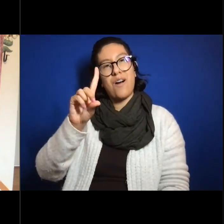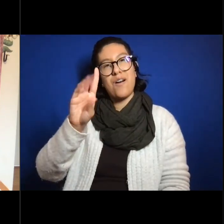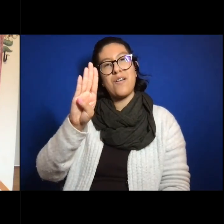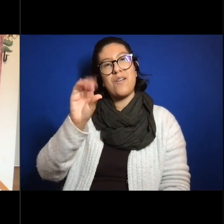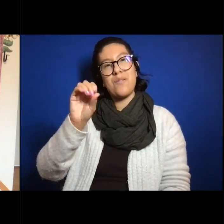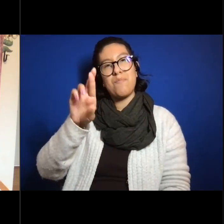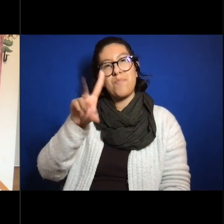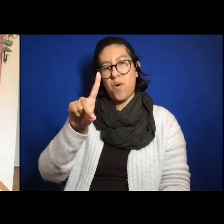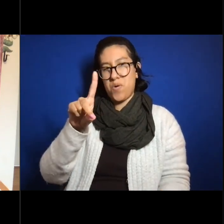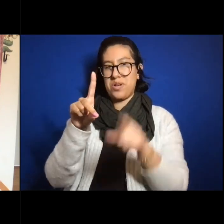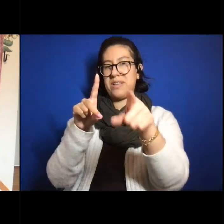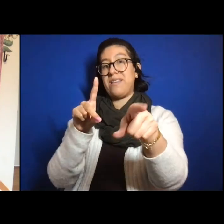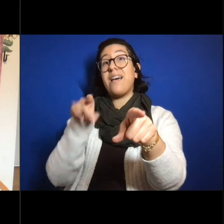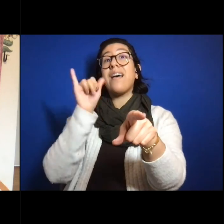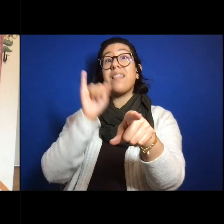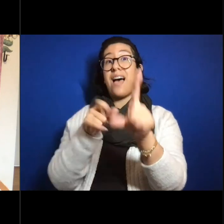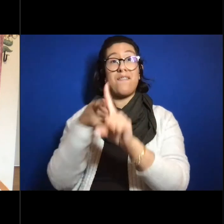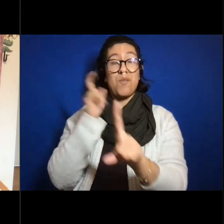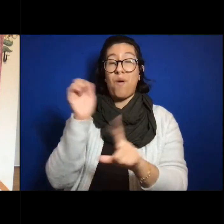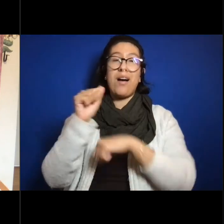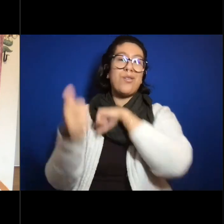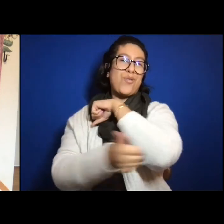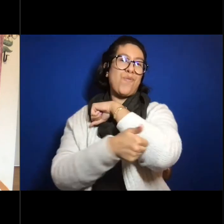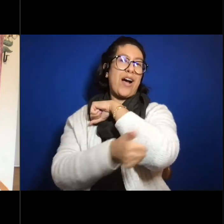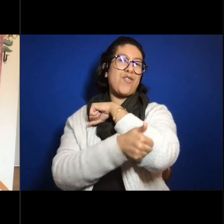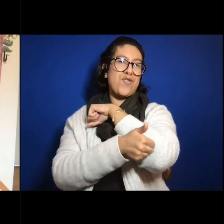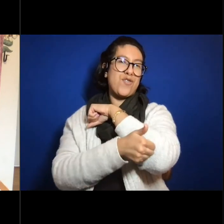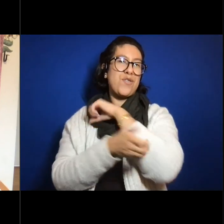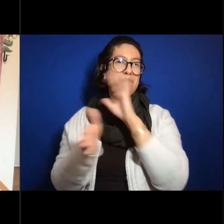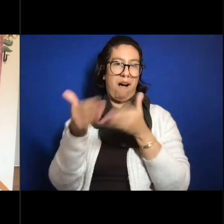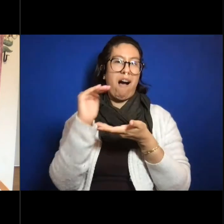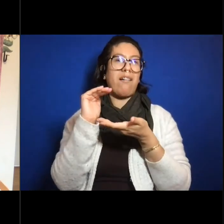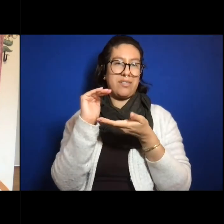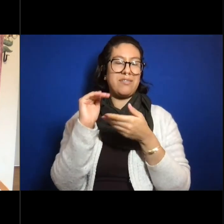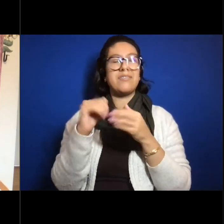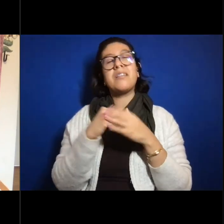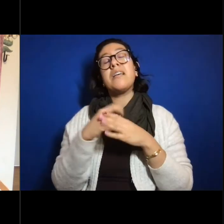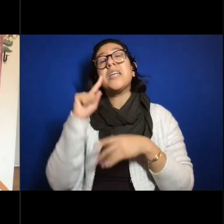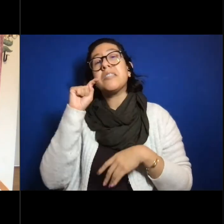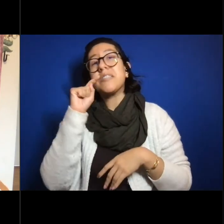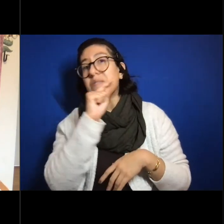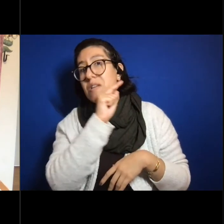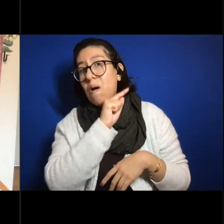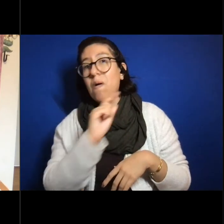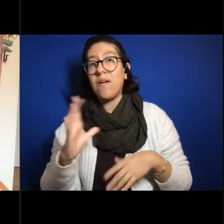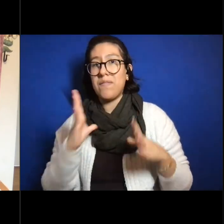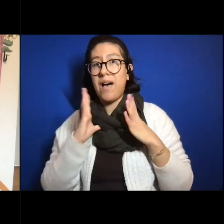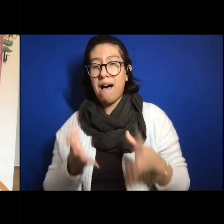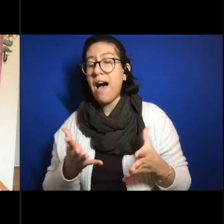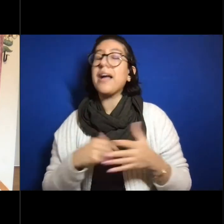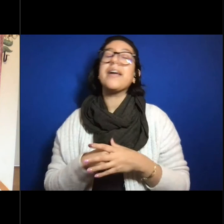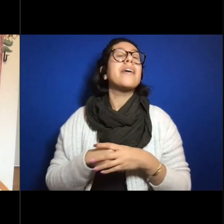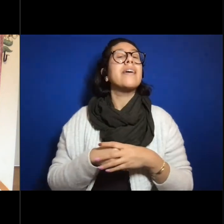This one is a cracker box, but cereal box works good. Sicker cardboard also works good